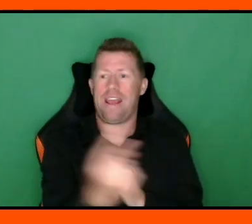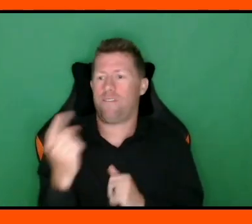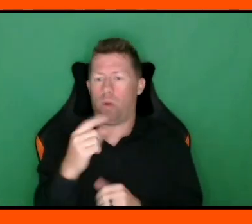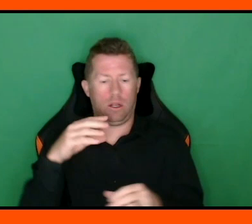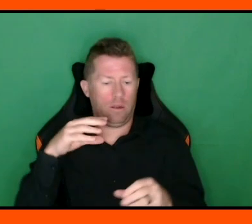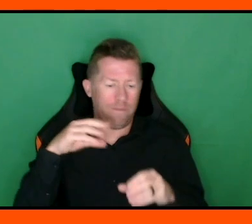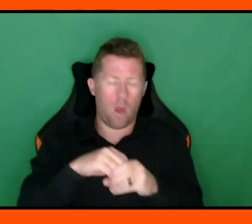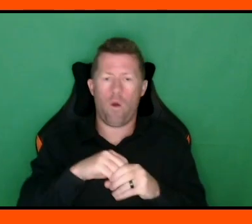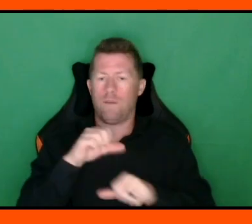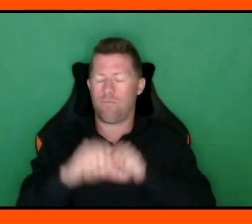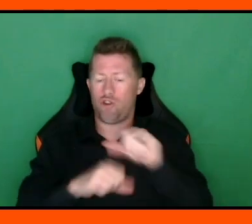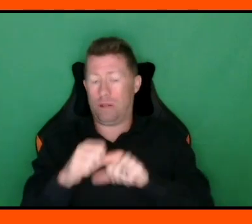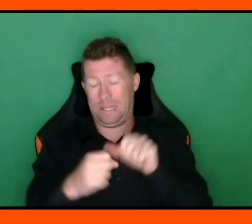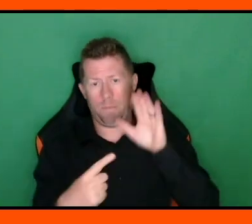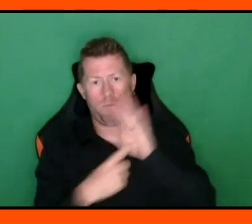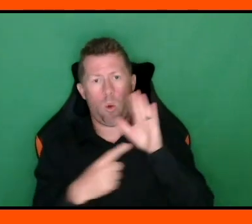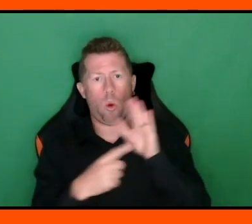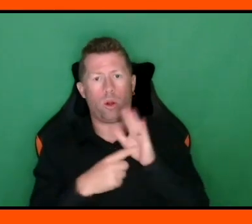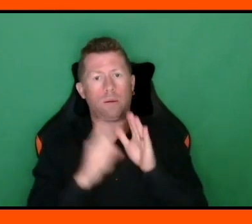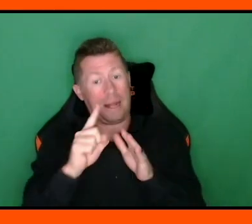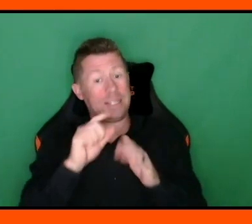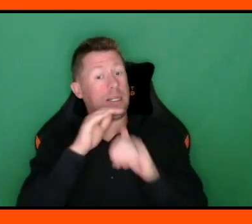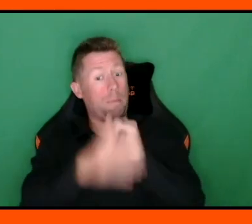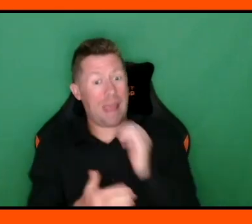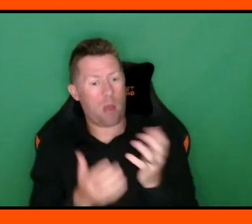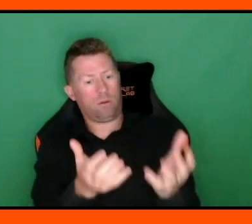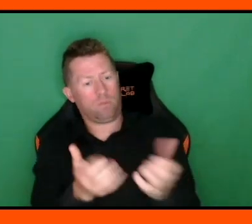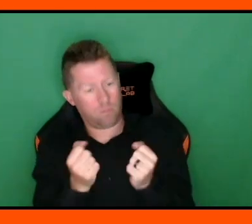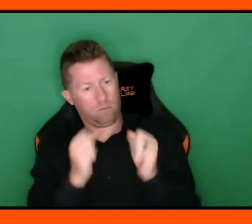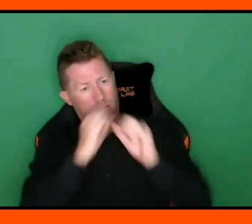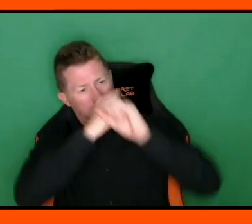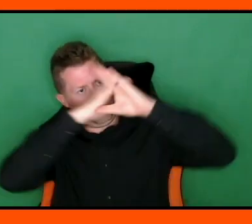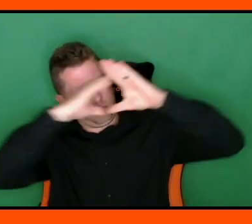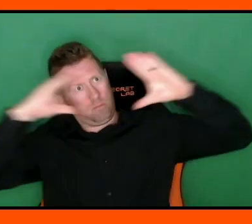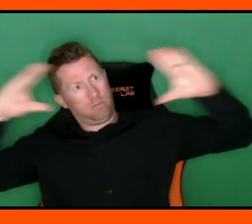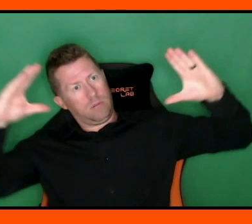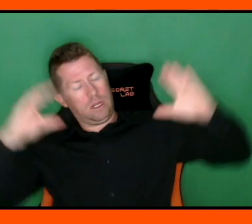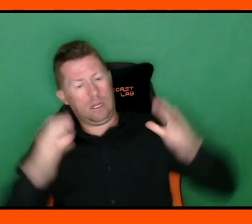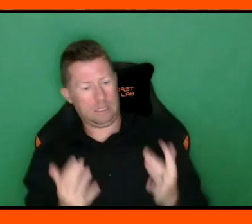but it’s about the national data picture and what the information will contribute